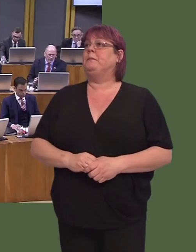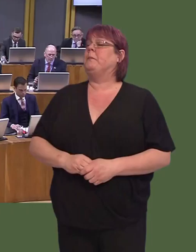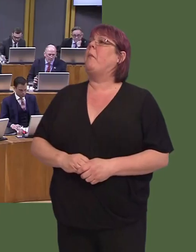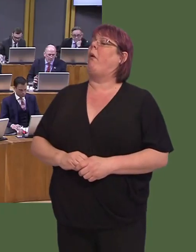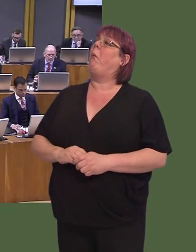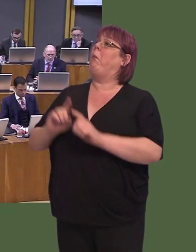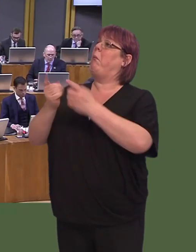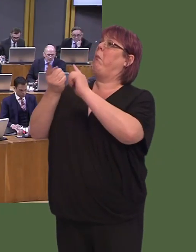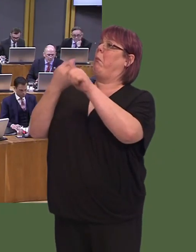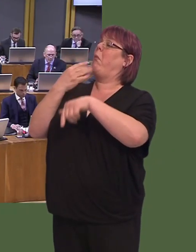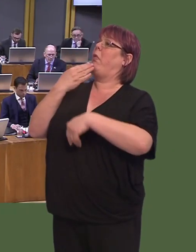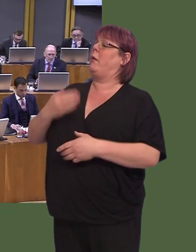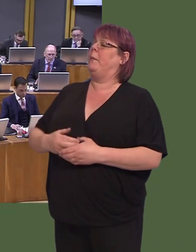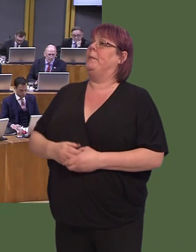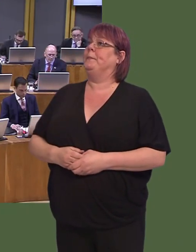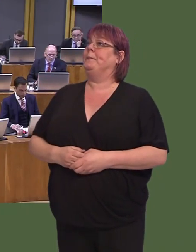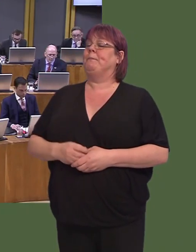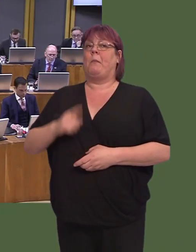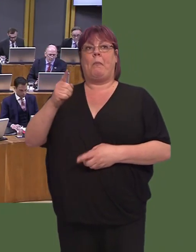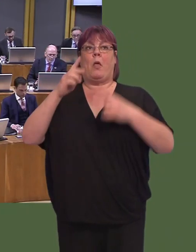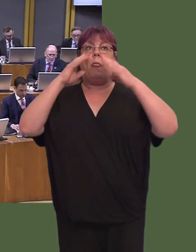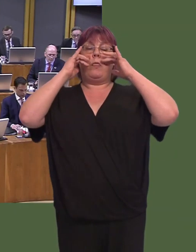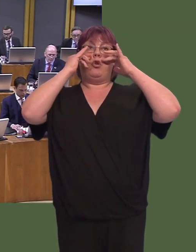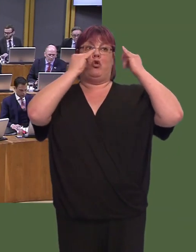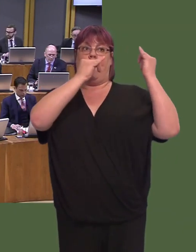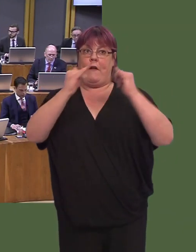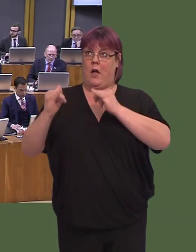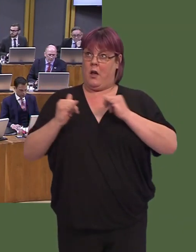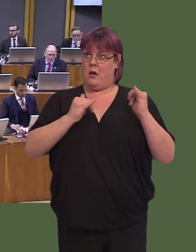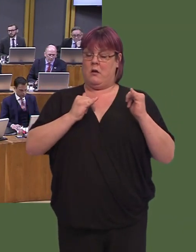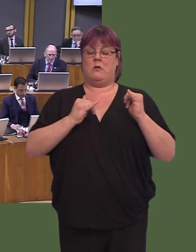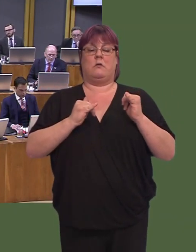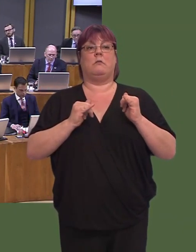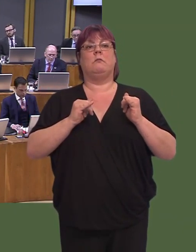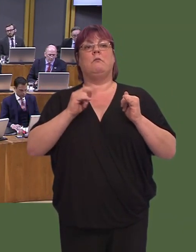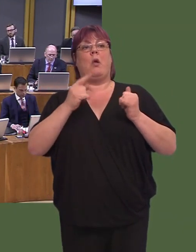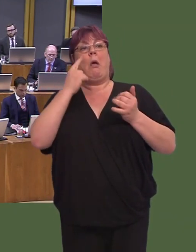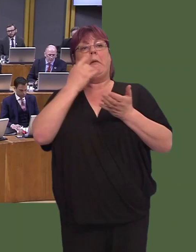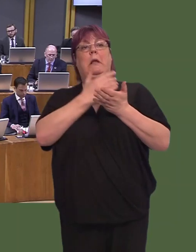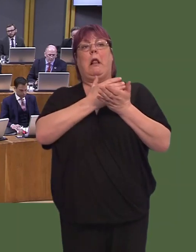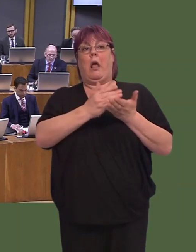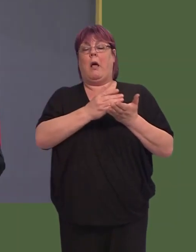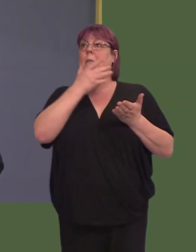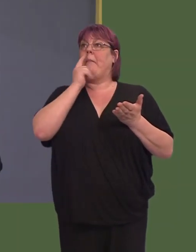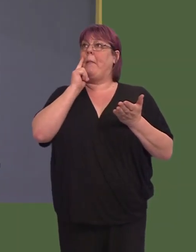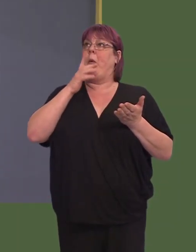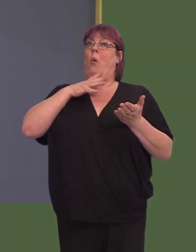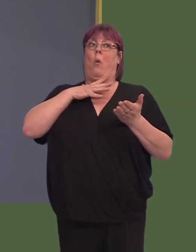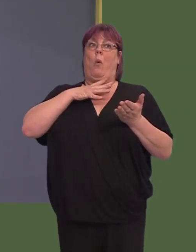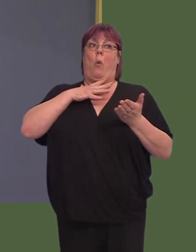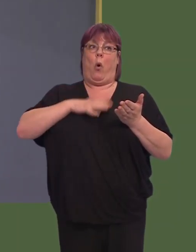It's very clear from the survey that people expect action on public health issues to ensure